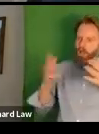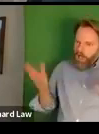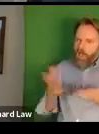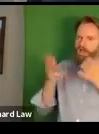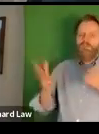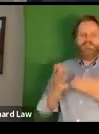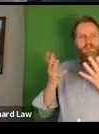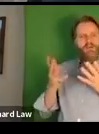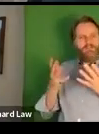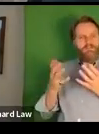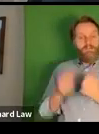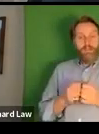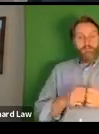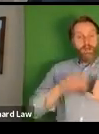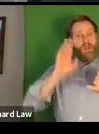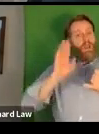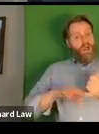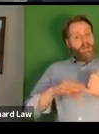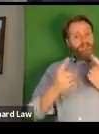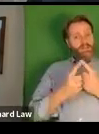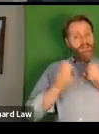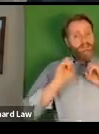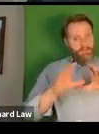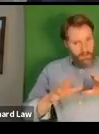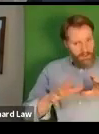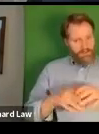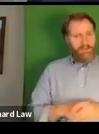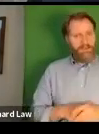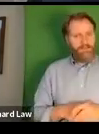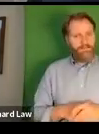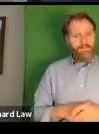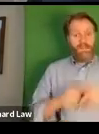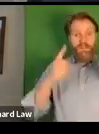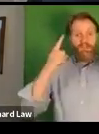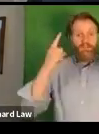very last thing Fran I wanted to say is that what tonight has demonstrated as it